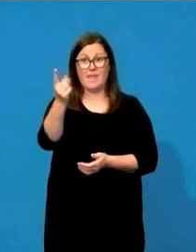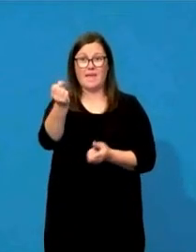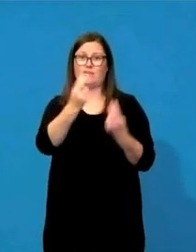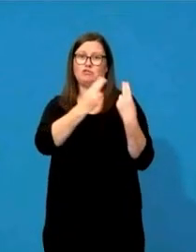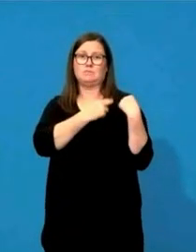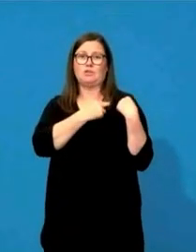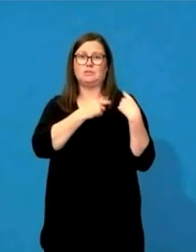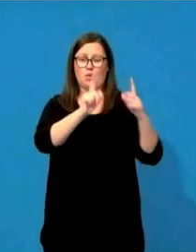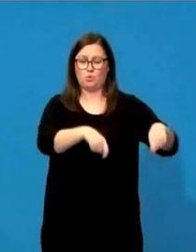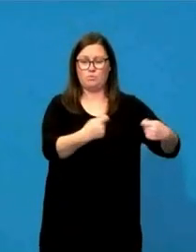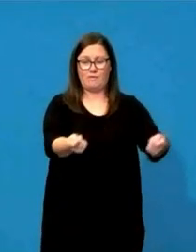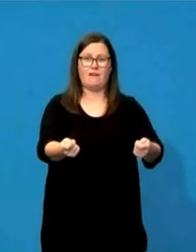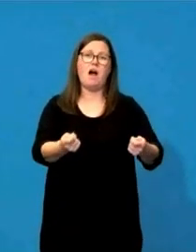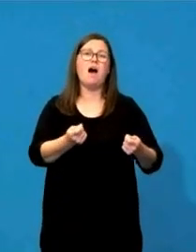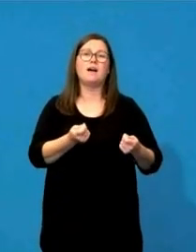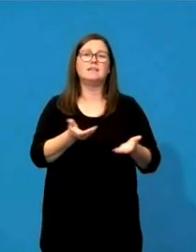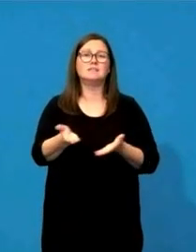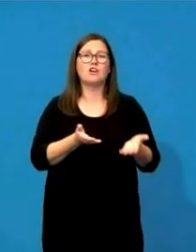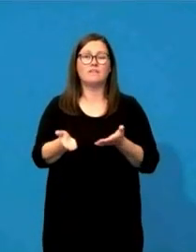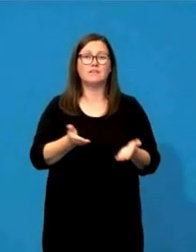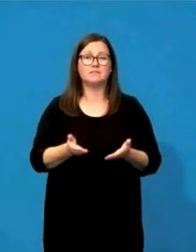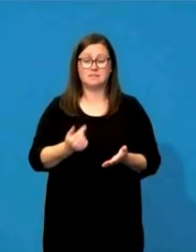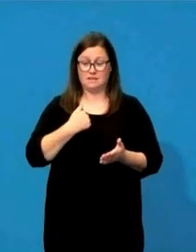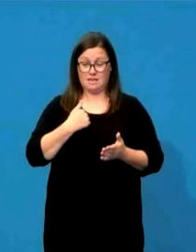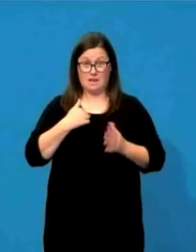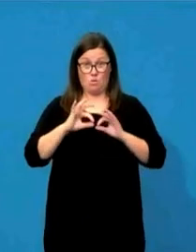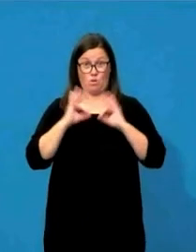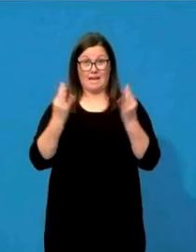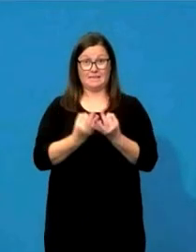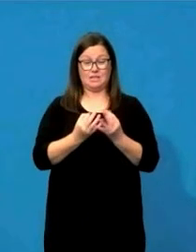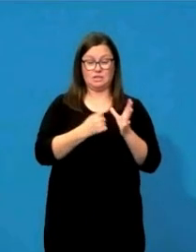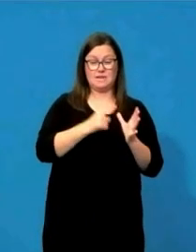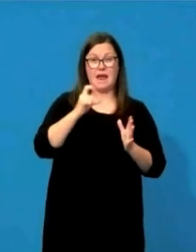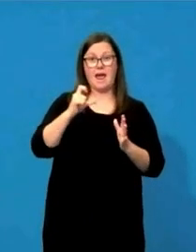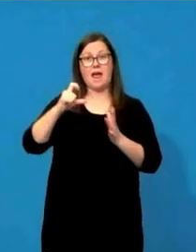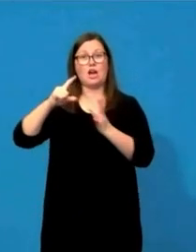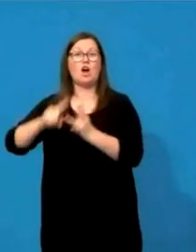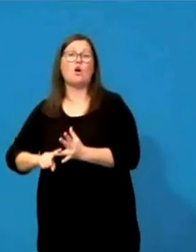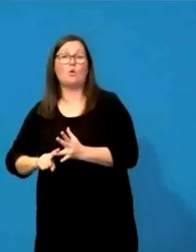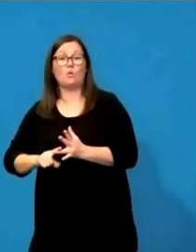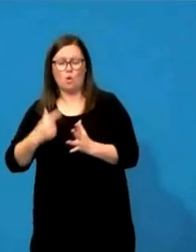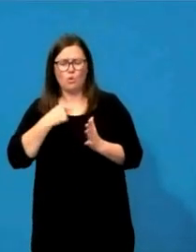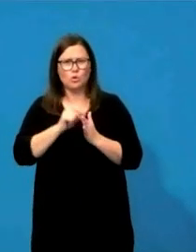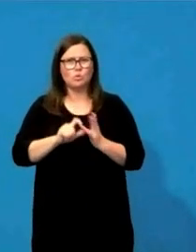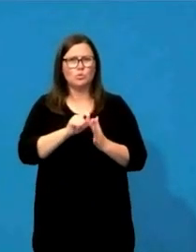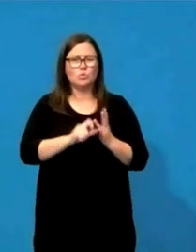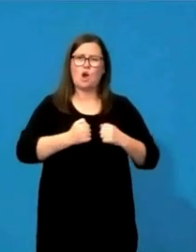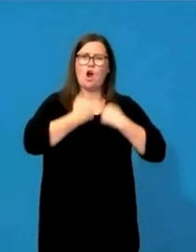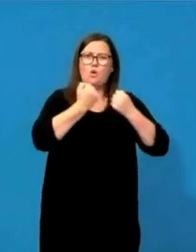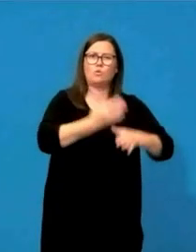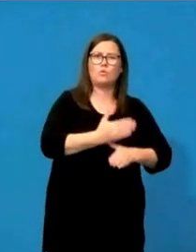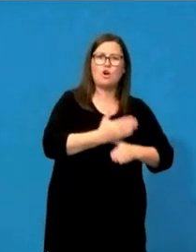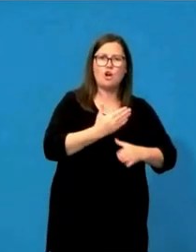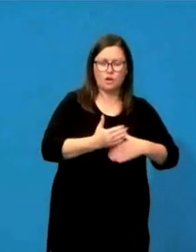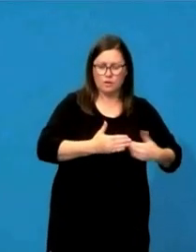We as ACCOs have so much - we do our own work, but we have so much expectations on us